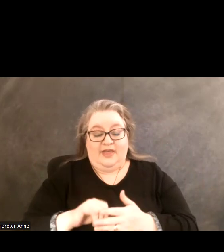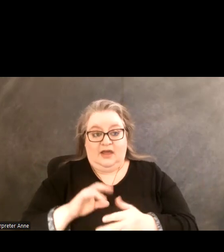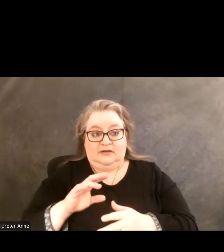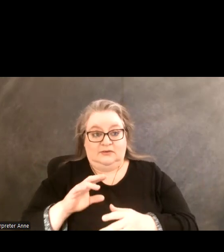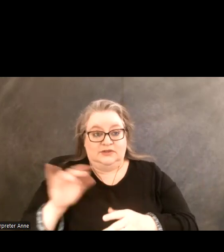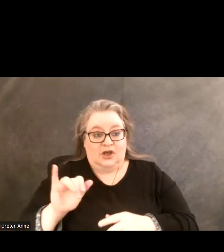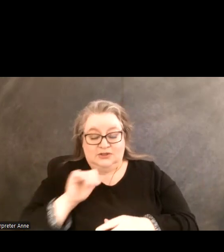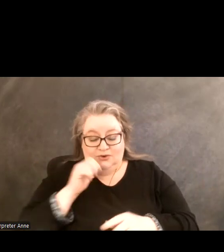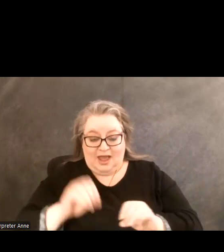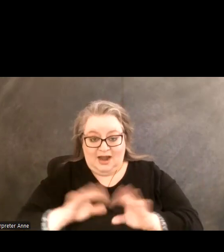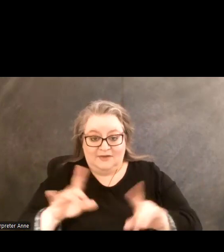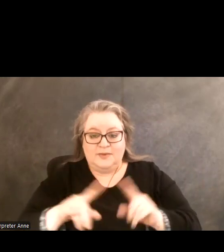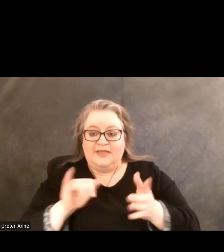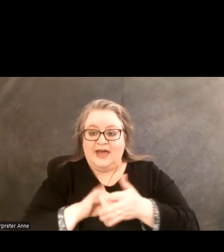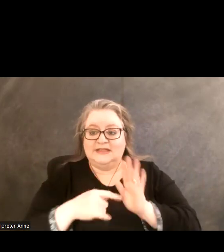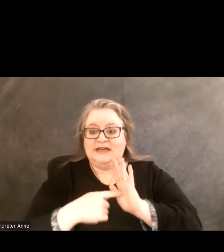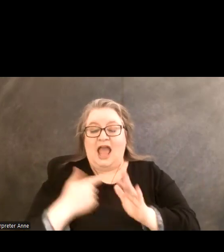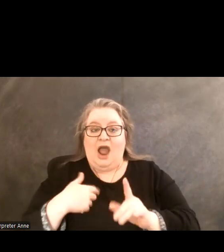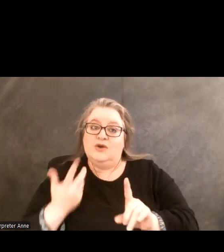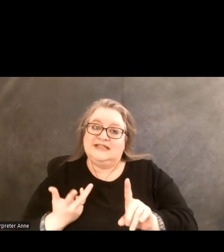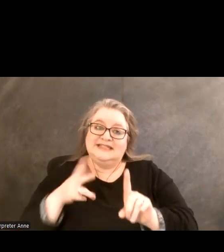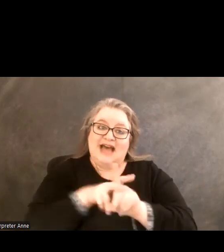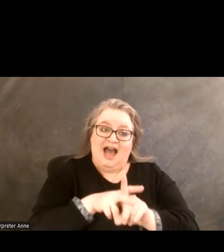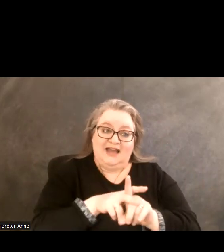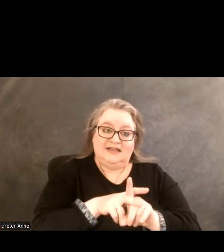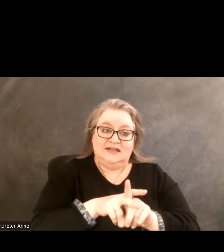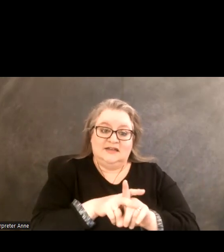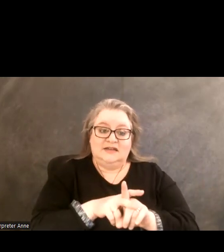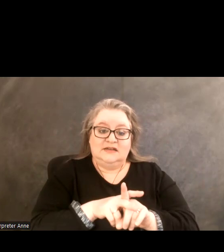was just an example of, I was assigned to do something, but